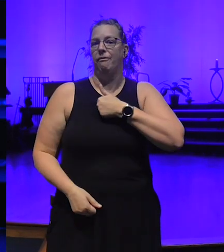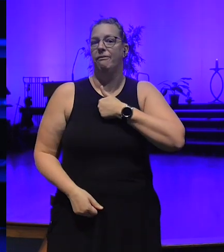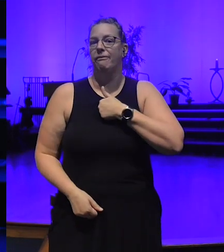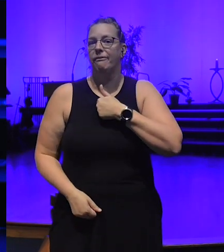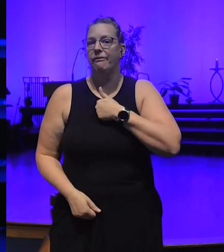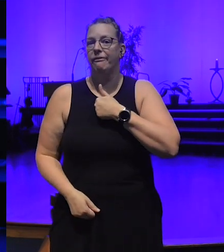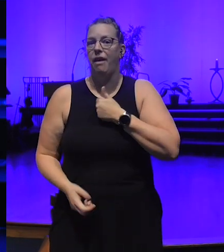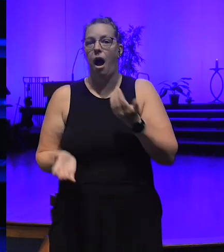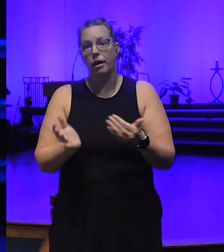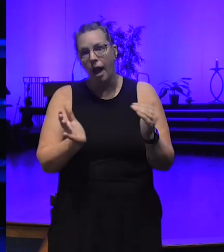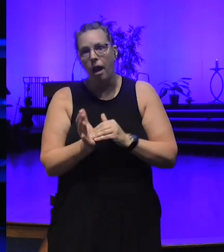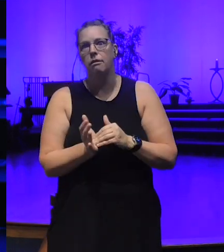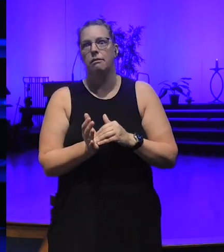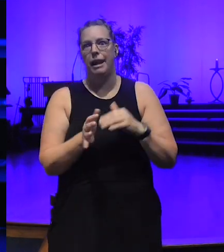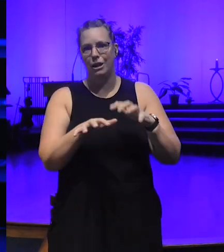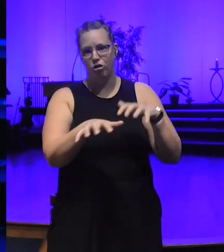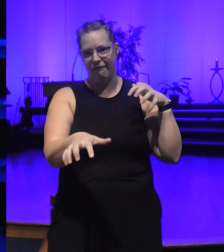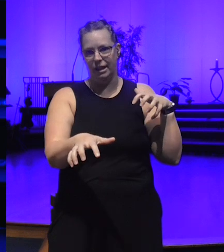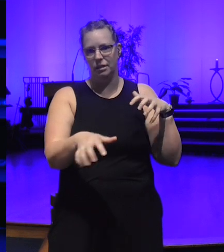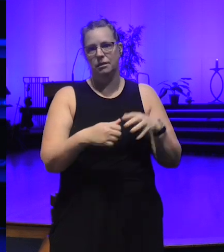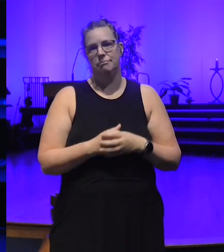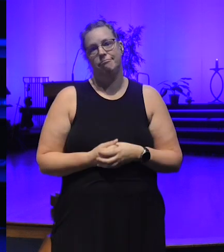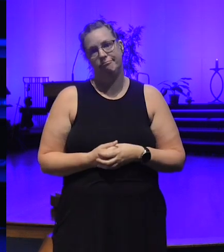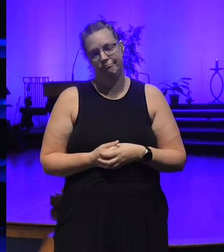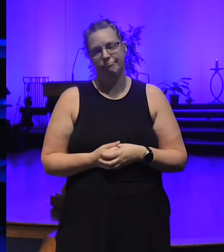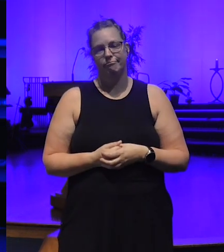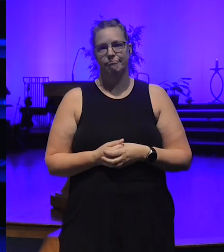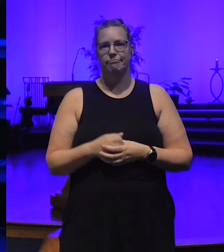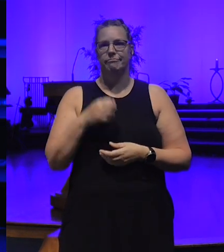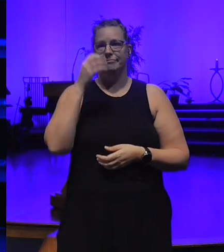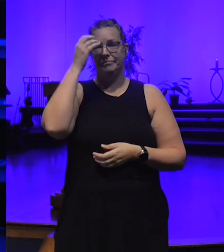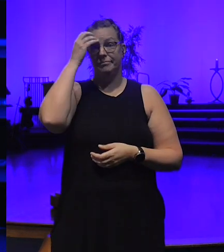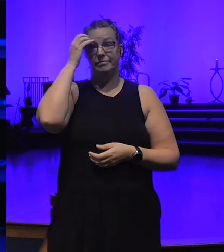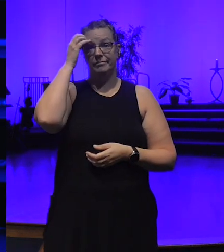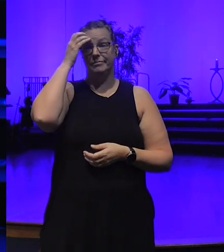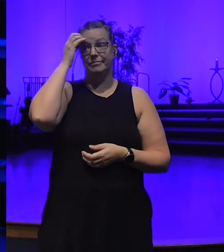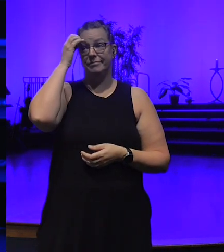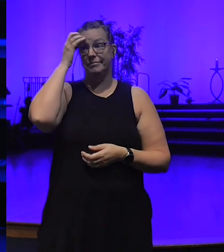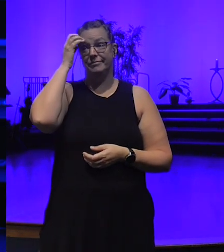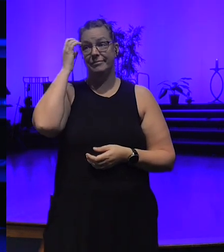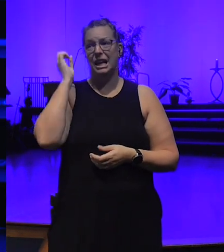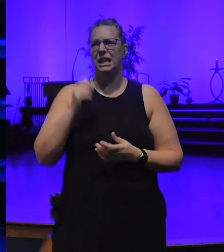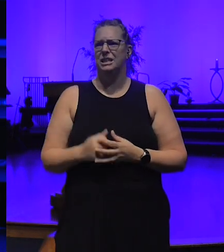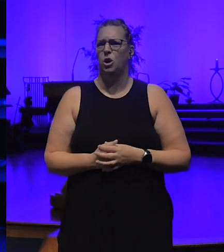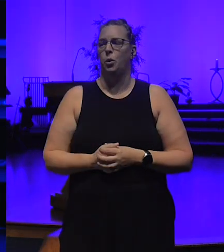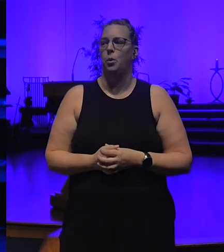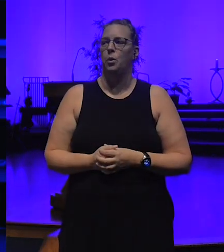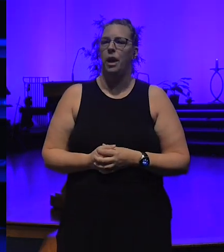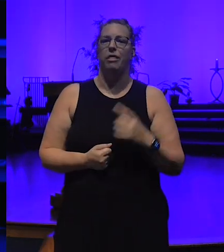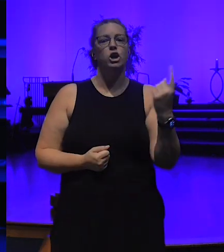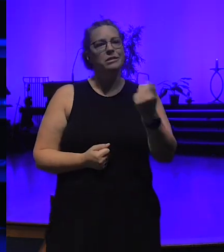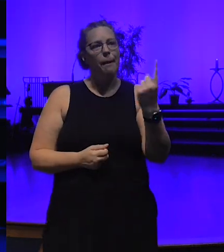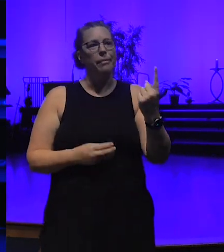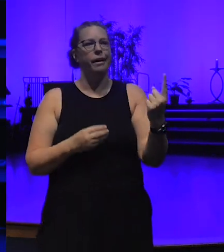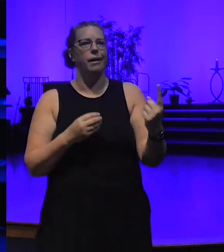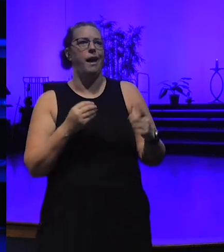once again in traffic there's something about the anonymity that comes and being